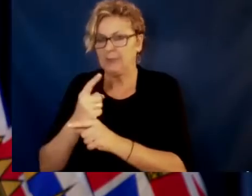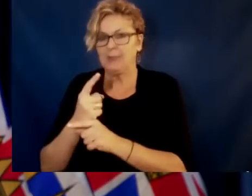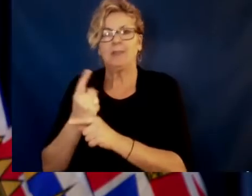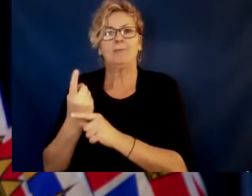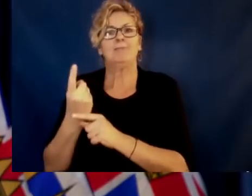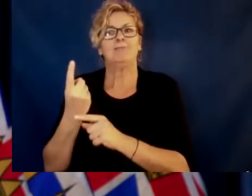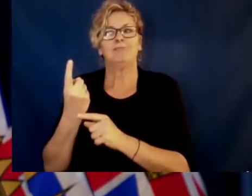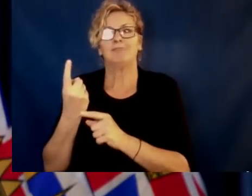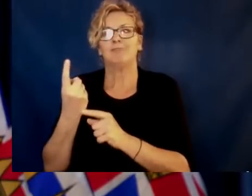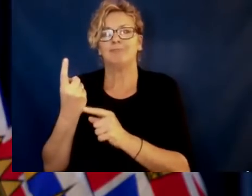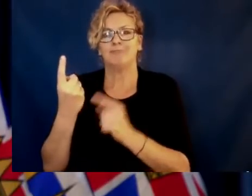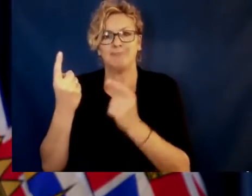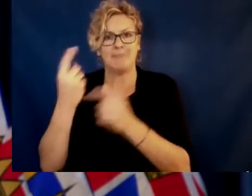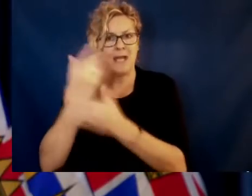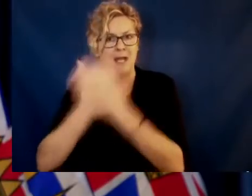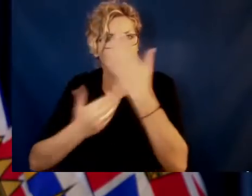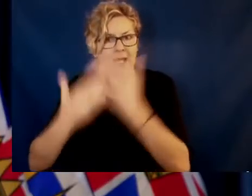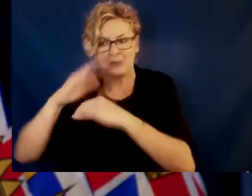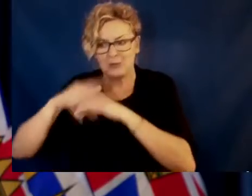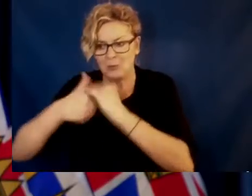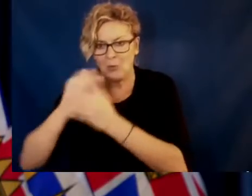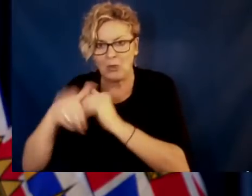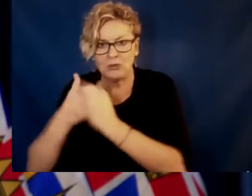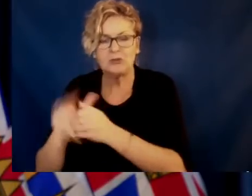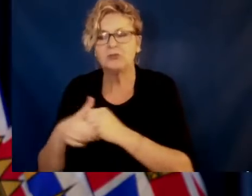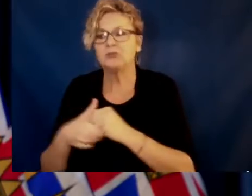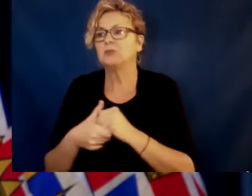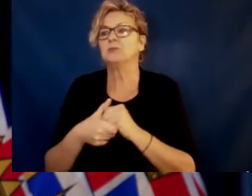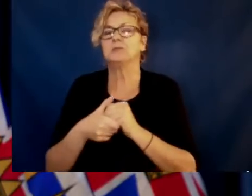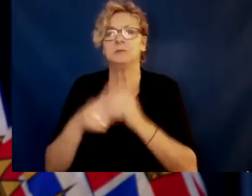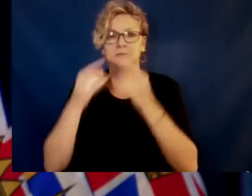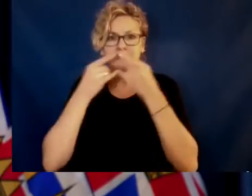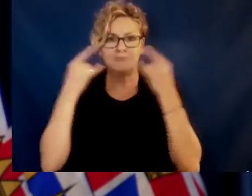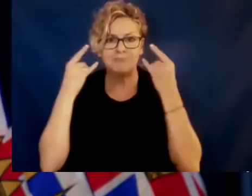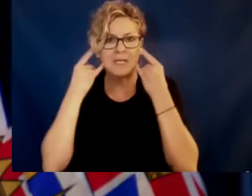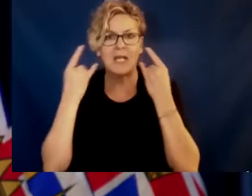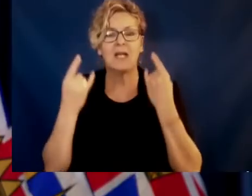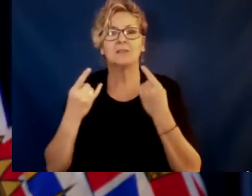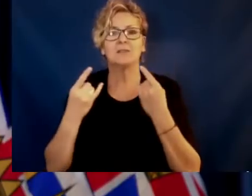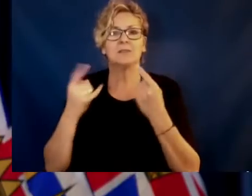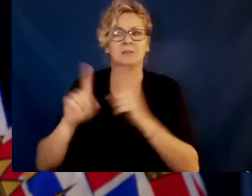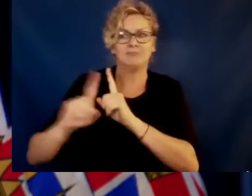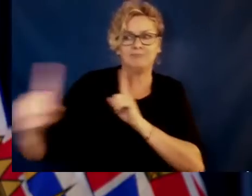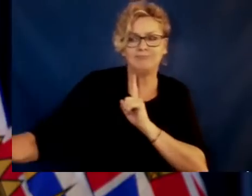Many of the new cases in these past few days are connected to new clusters and outbreaks,